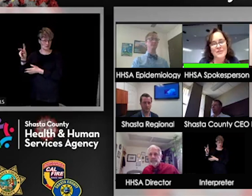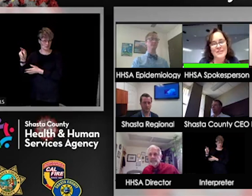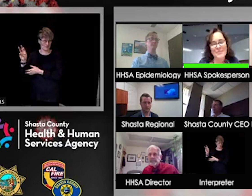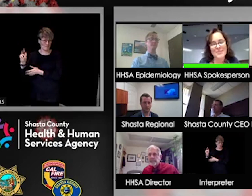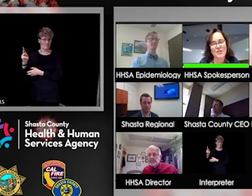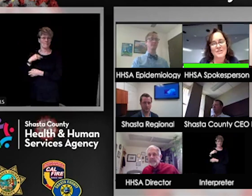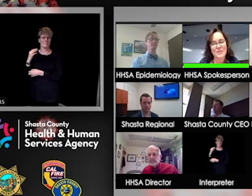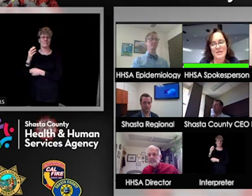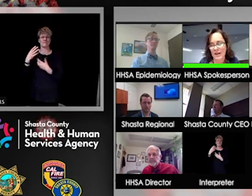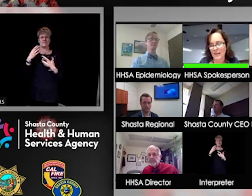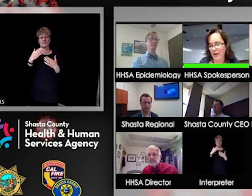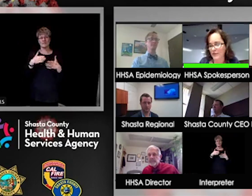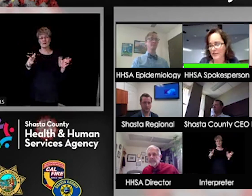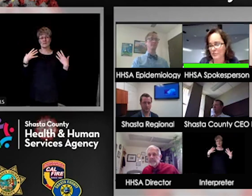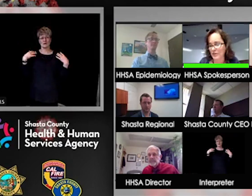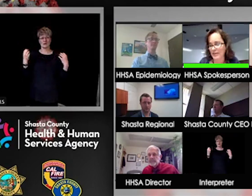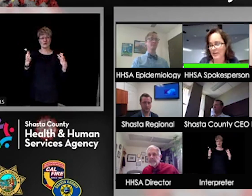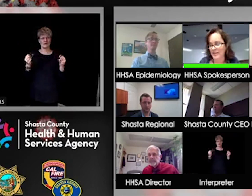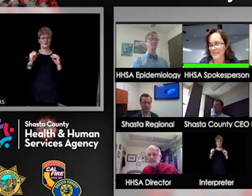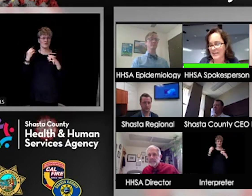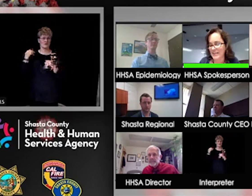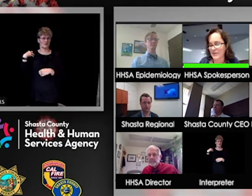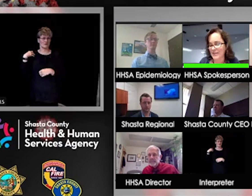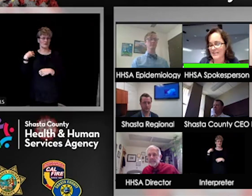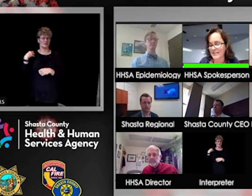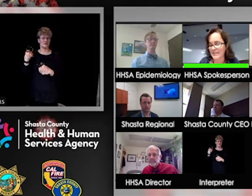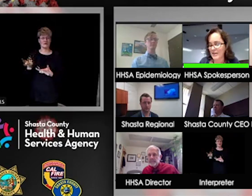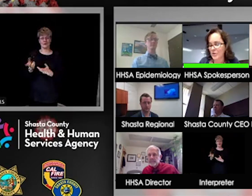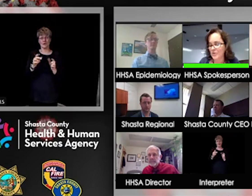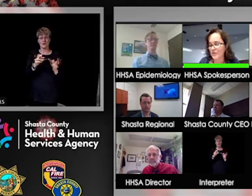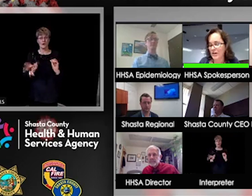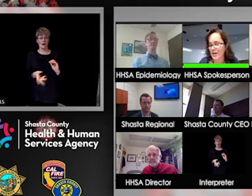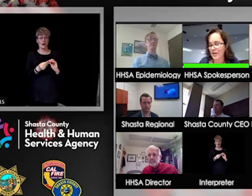for the first time. He’s our Deputy Health Officer on this event with us. We’ve got